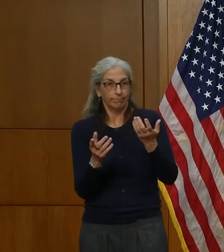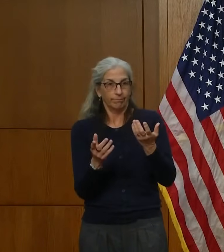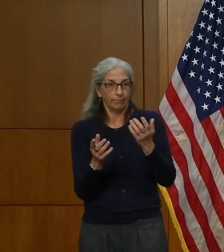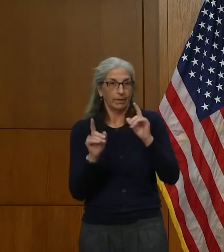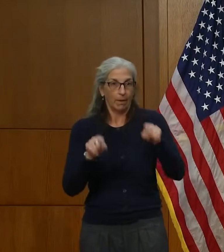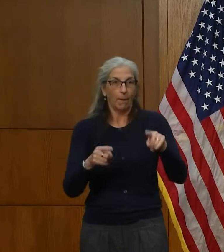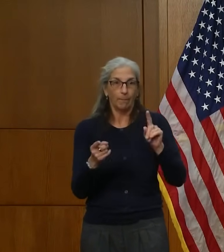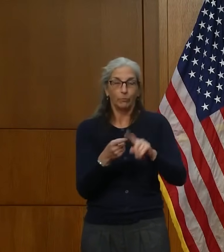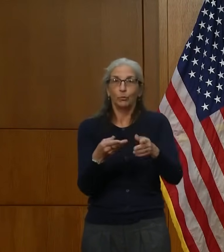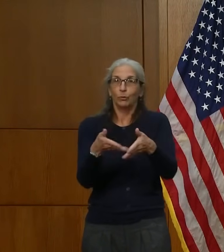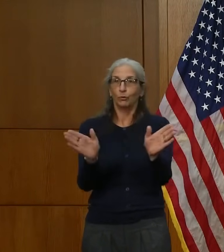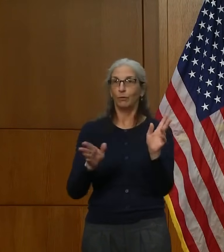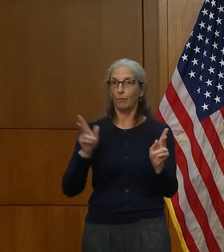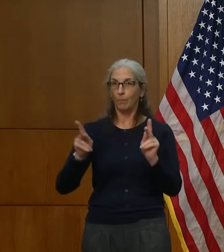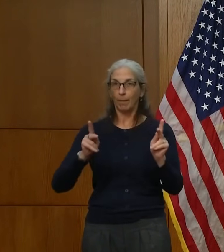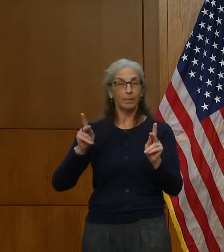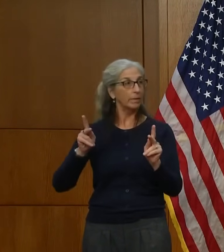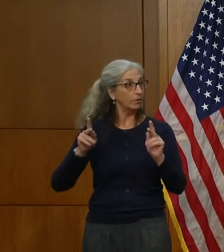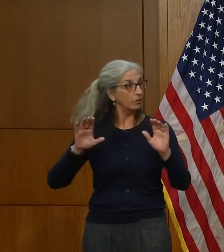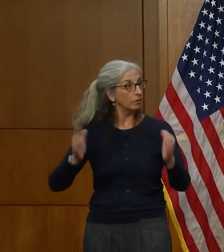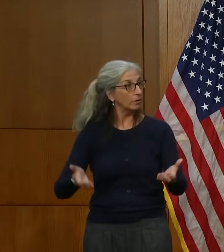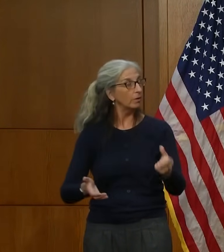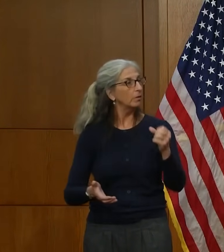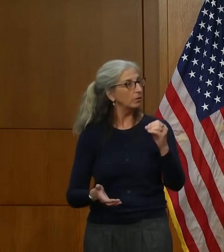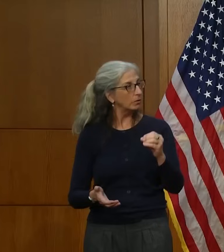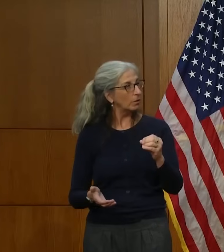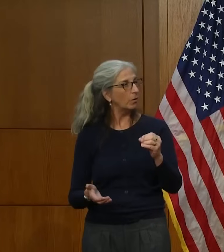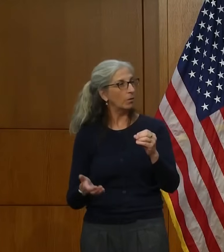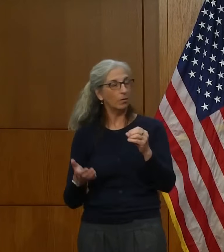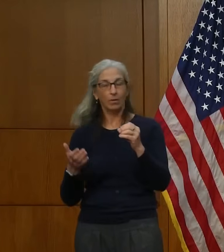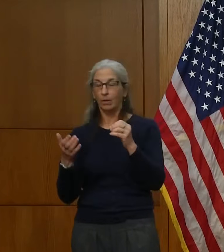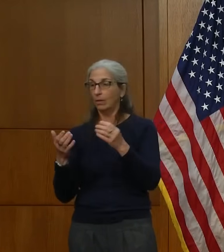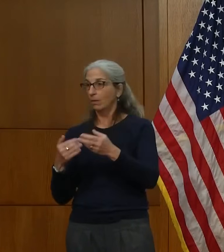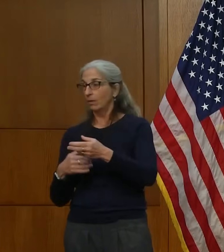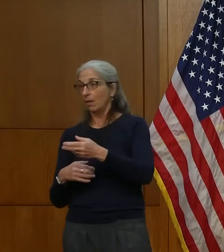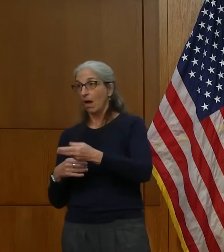IT IS. BUT IT'S SIGNIFICANT NUMBERS OF FOLKS WHO ARE SIMPLY OVER 65, THEN THOSE THAT HAVE CHRONIC CONDITIONS. AND